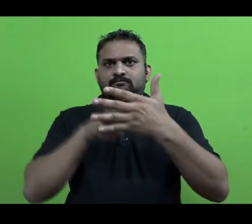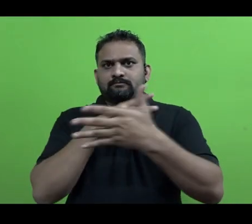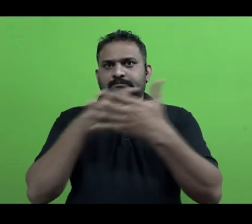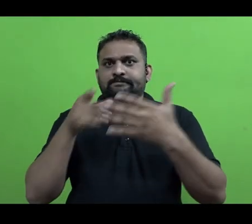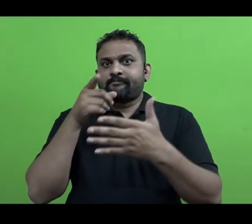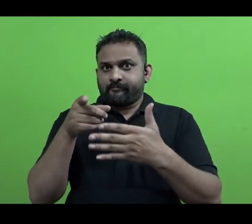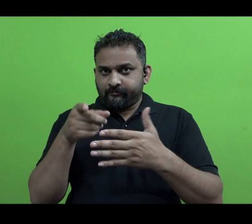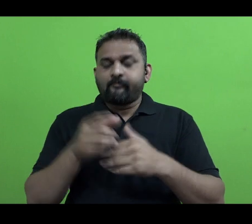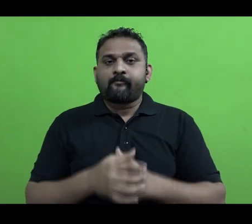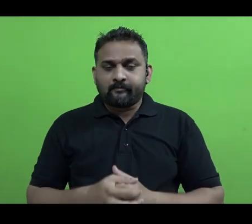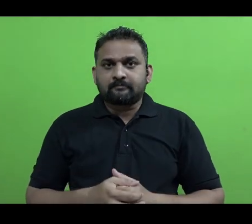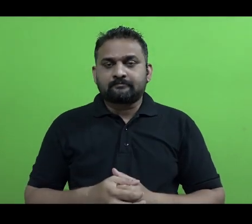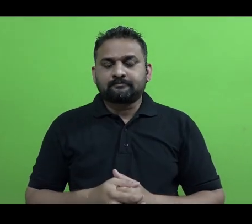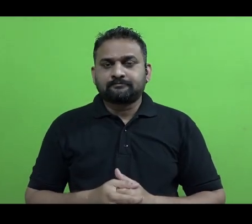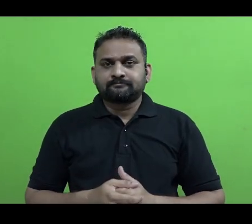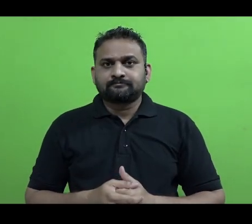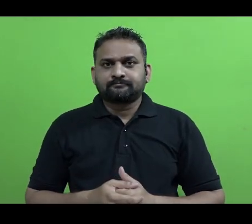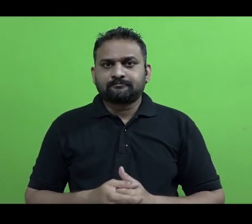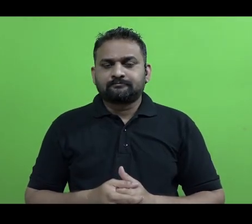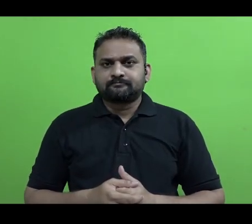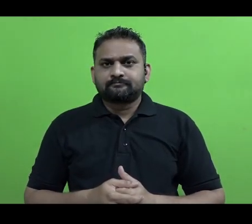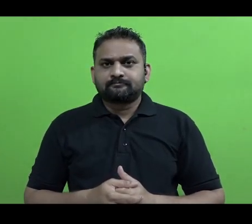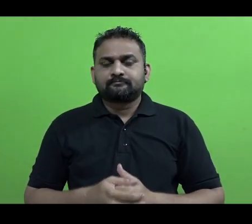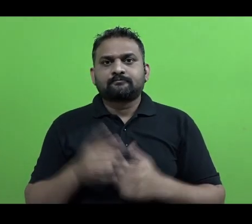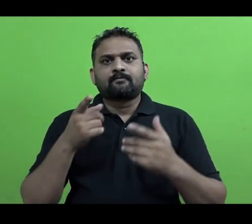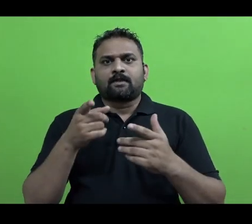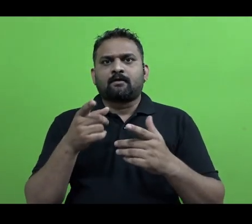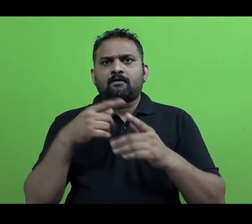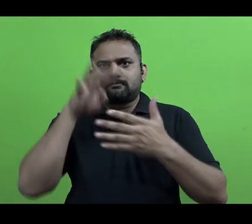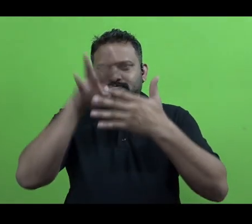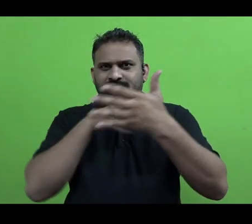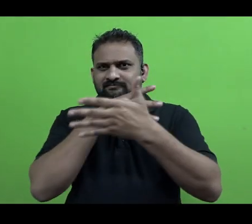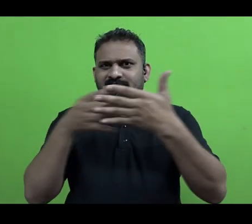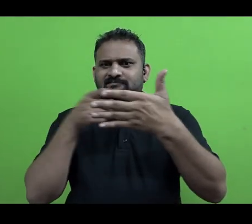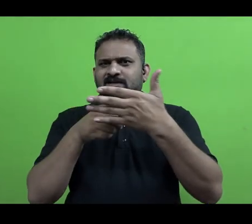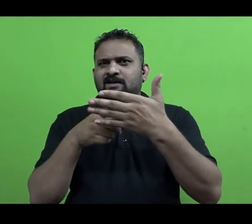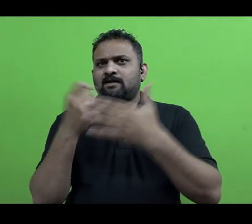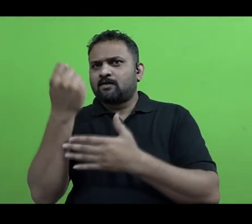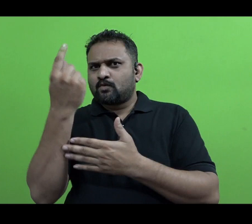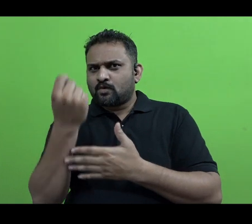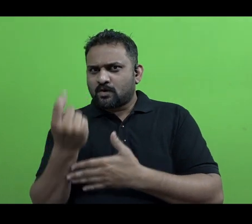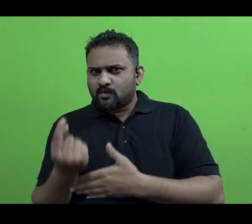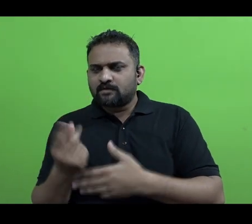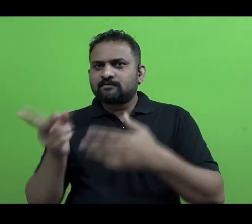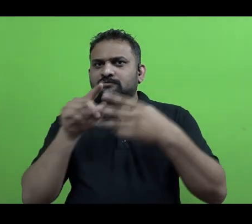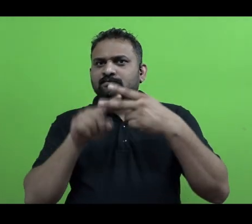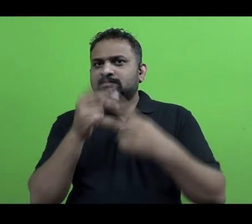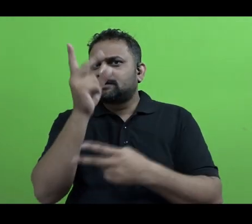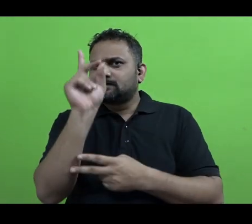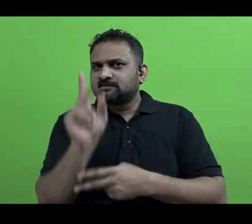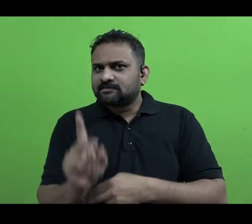like we did when we revised our addition sums. The grid has the units place and the tens place.